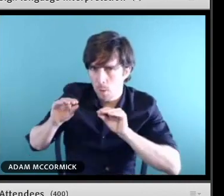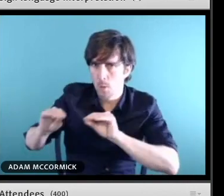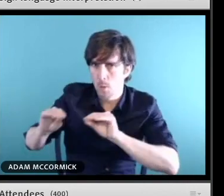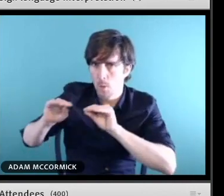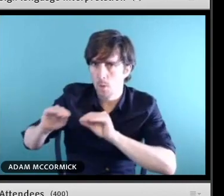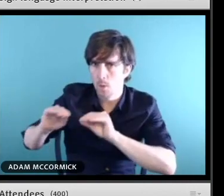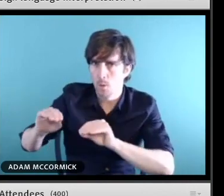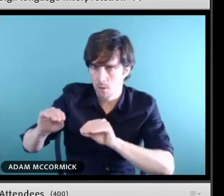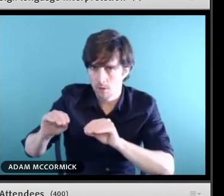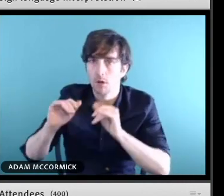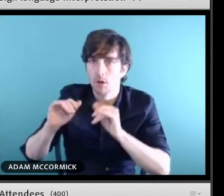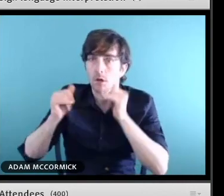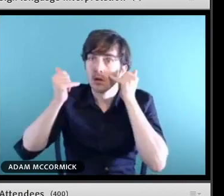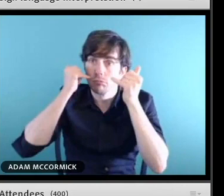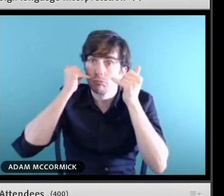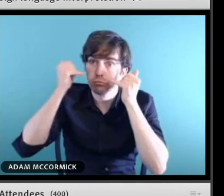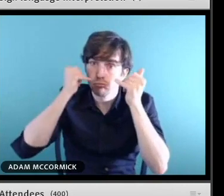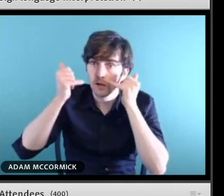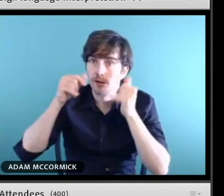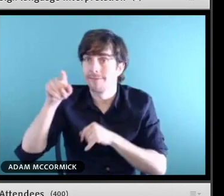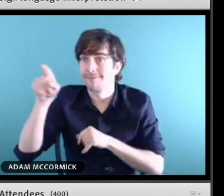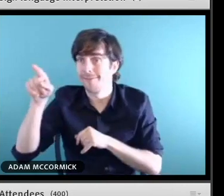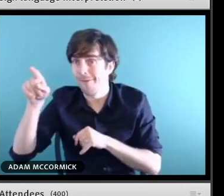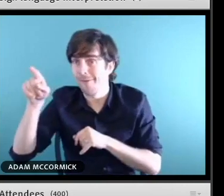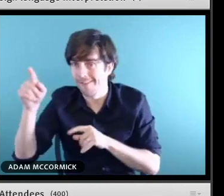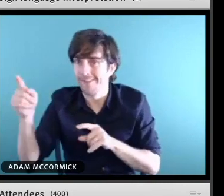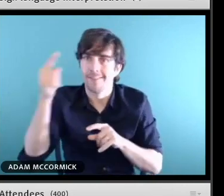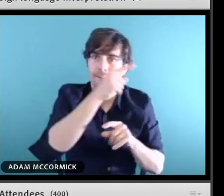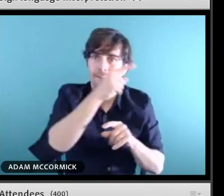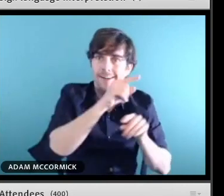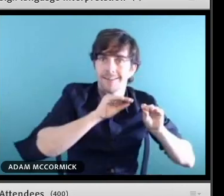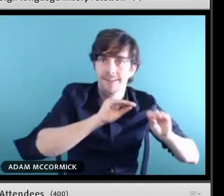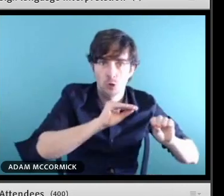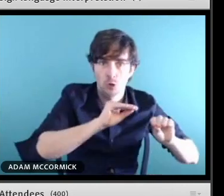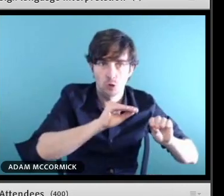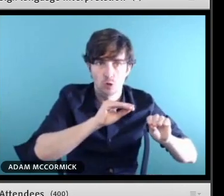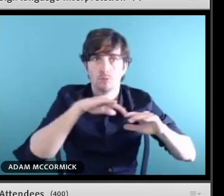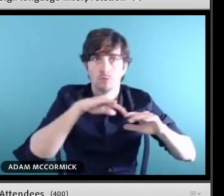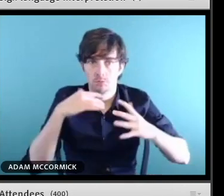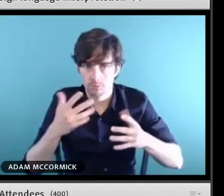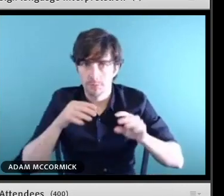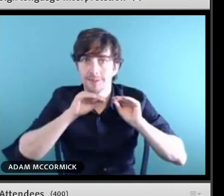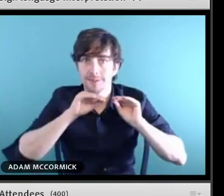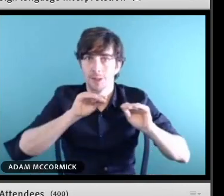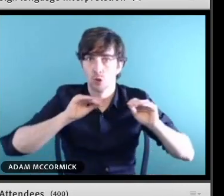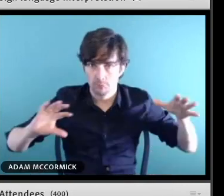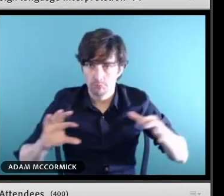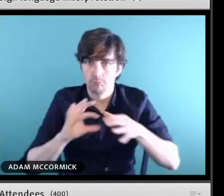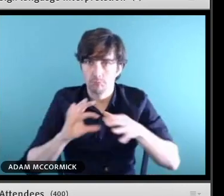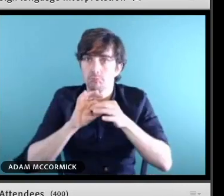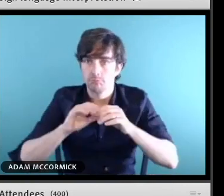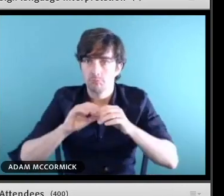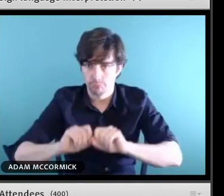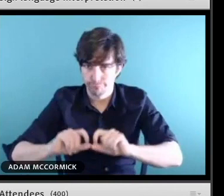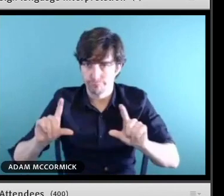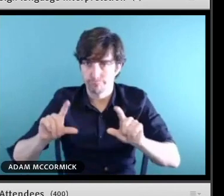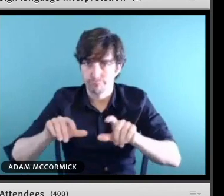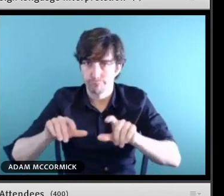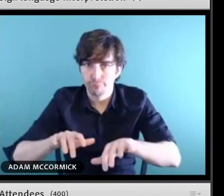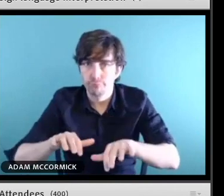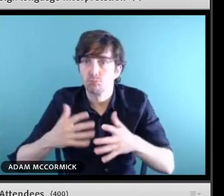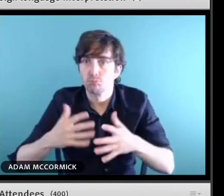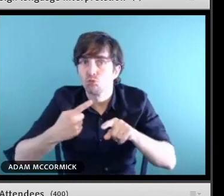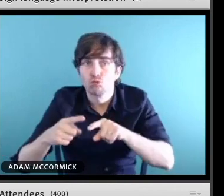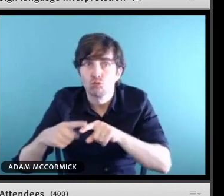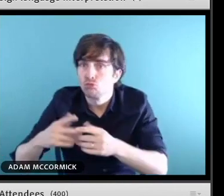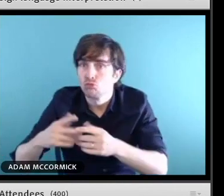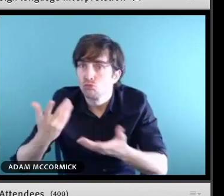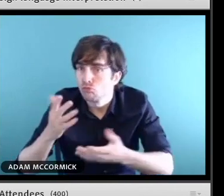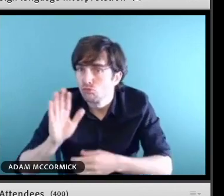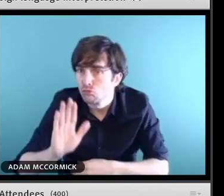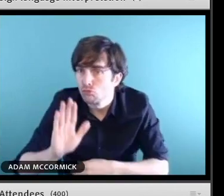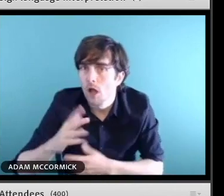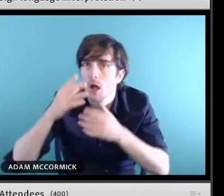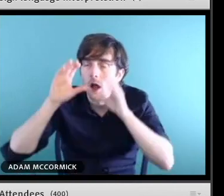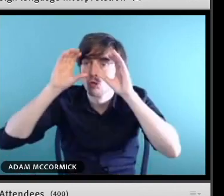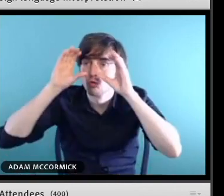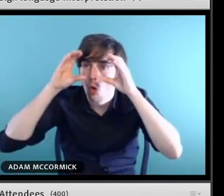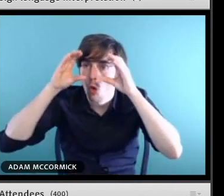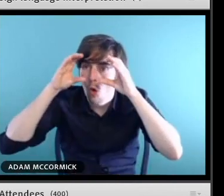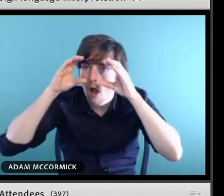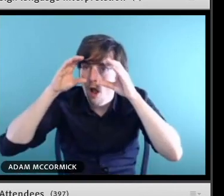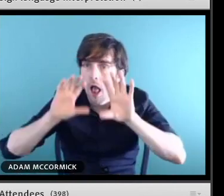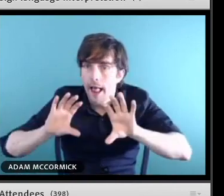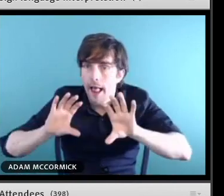during disability in the COVID‑19. It is also work led by COVID‑19 initial and has